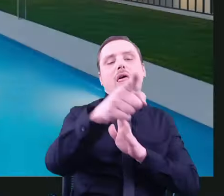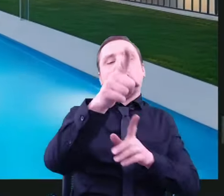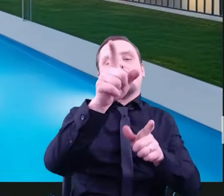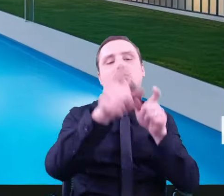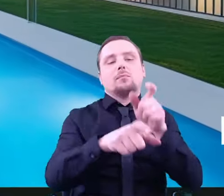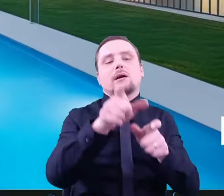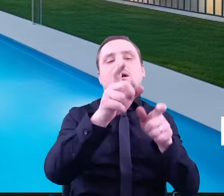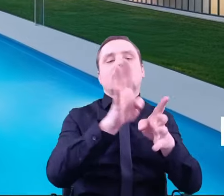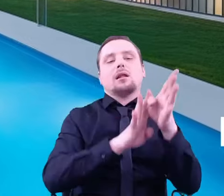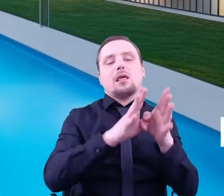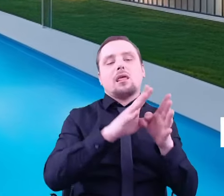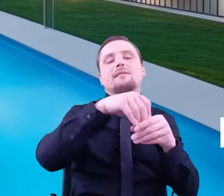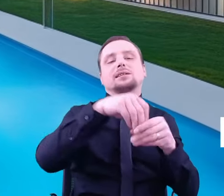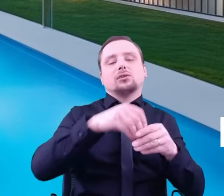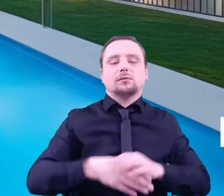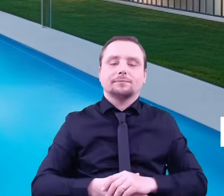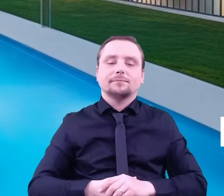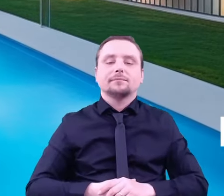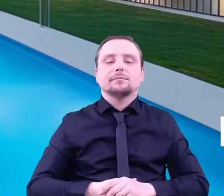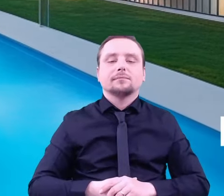By easy modification of the prompts,